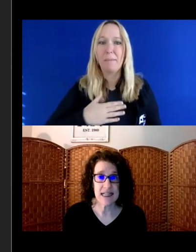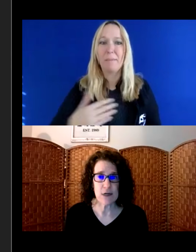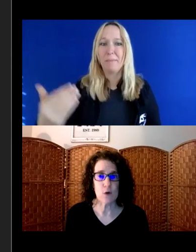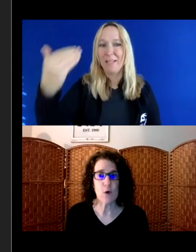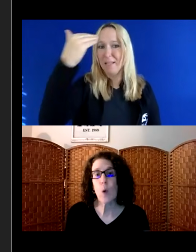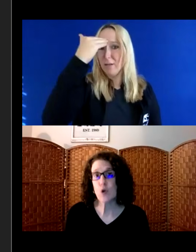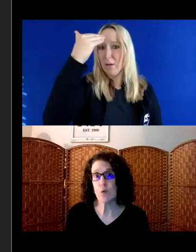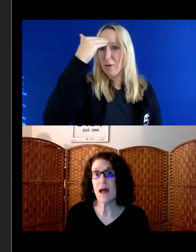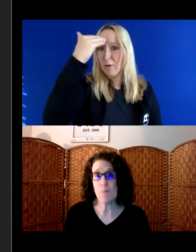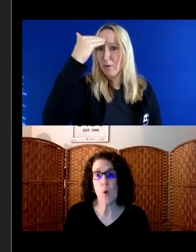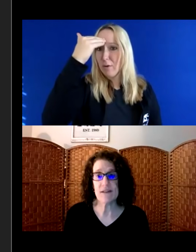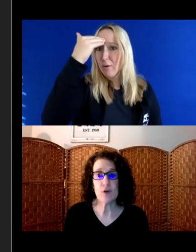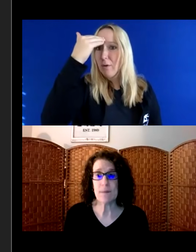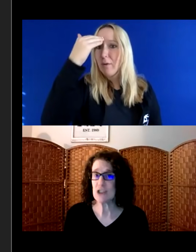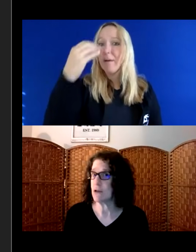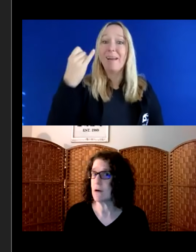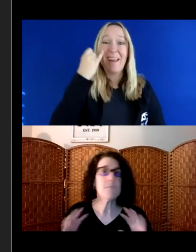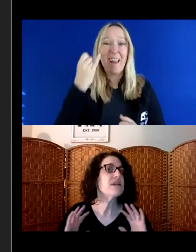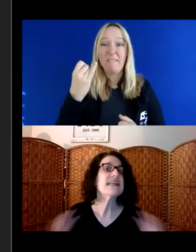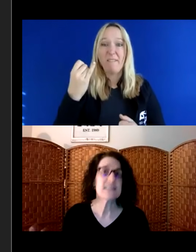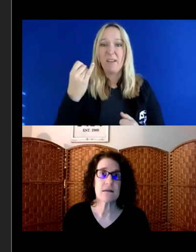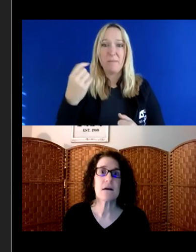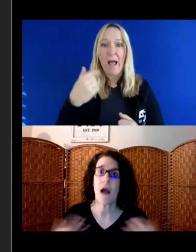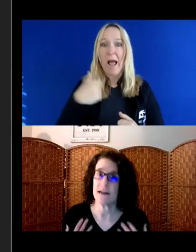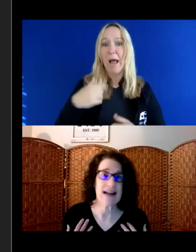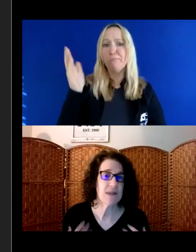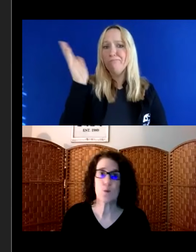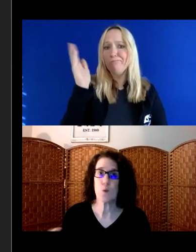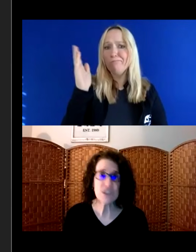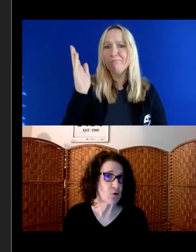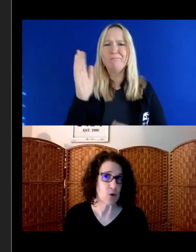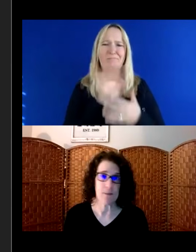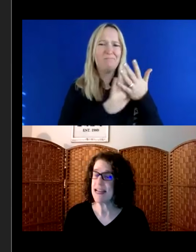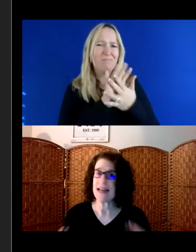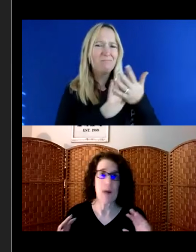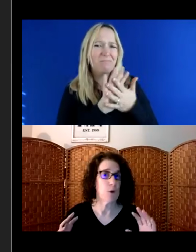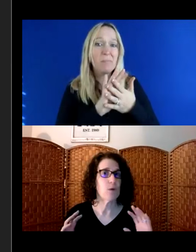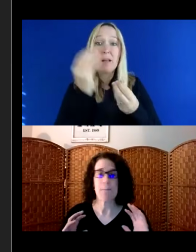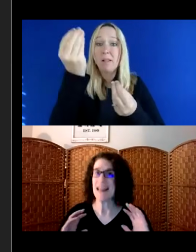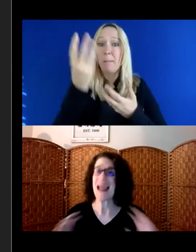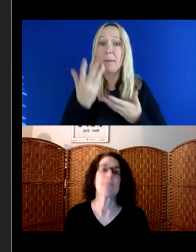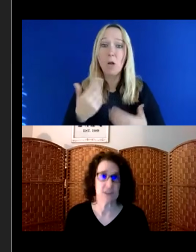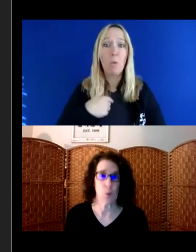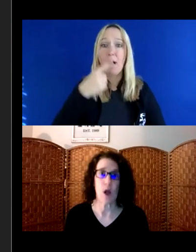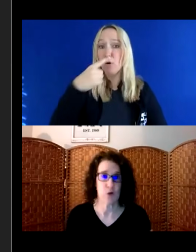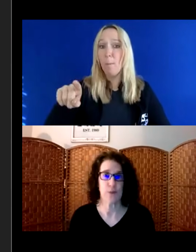or if you would like more information, please contact me, reach out to me, and I would be happy to walk you through it.